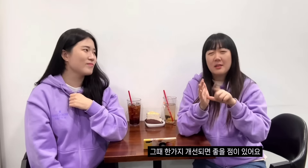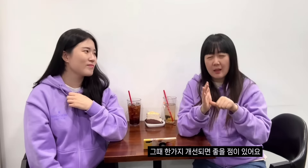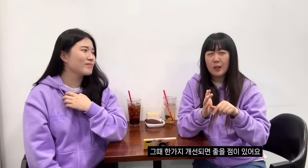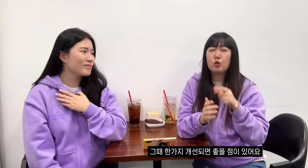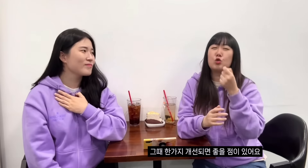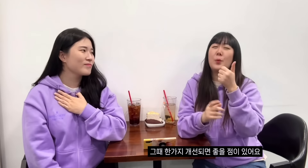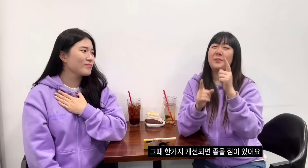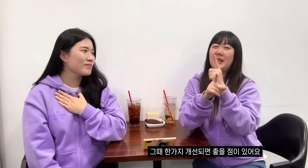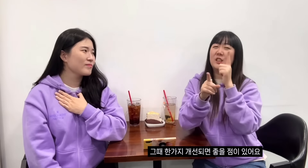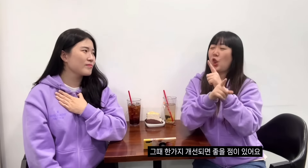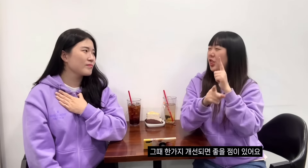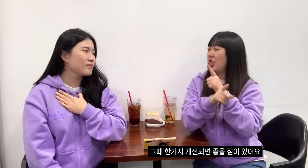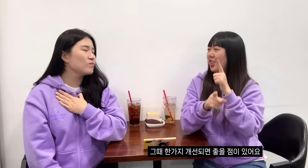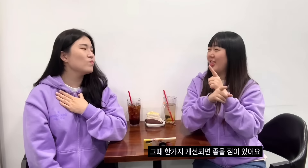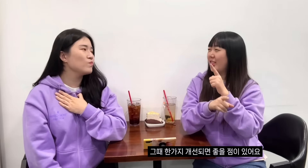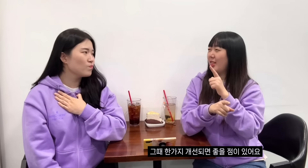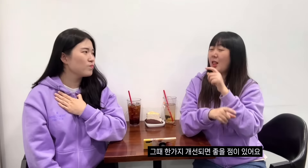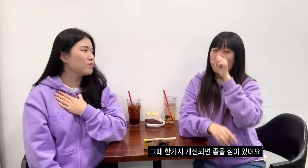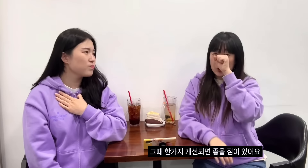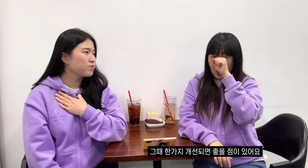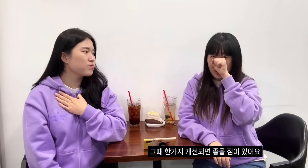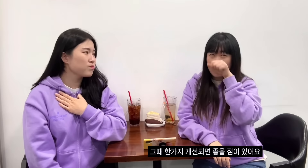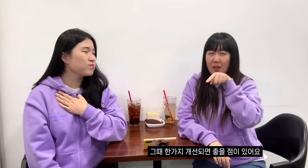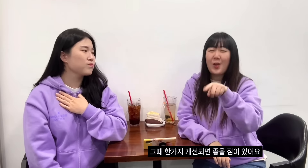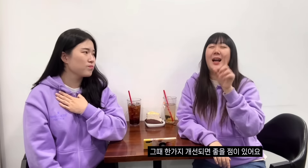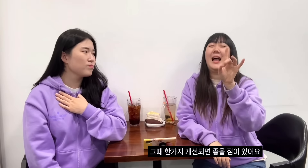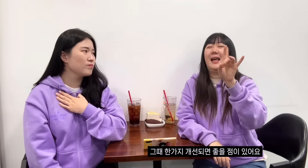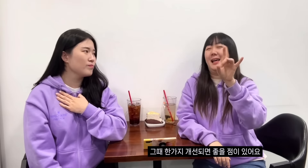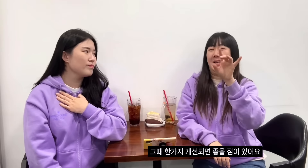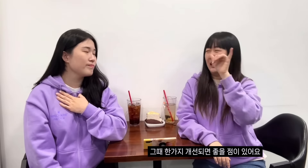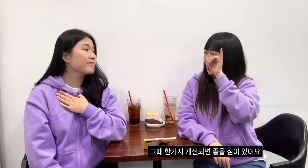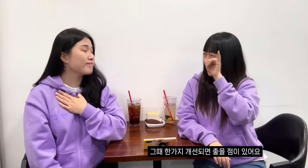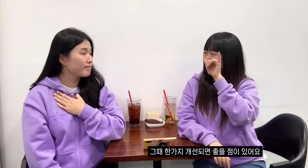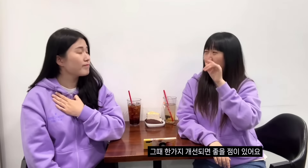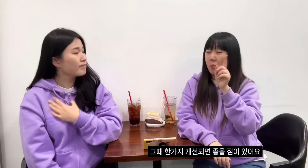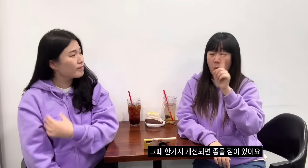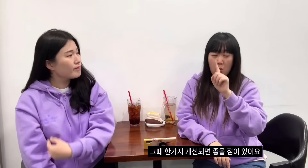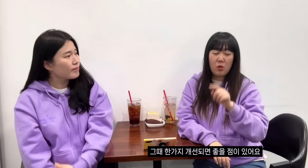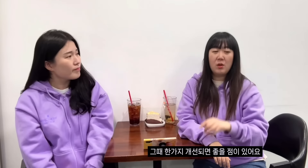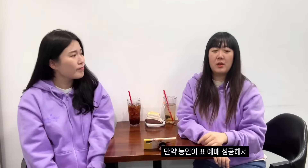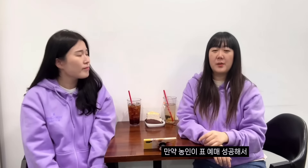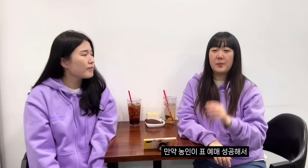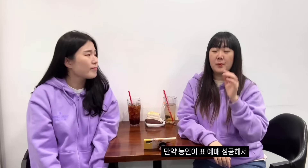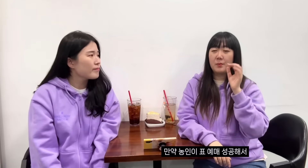Then there is one thing that could be improved.